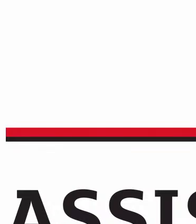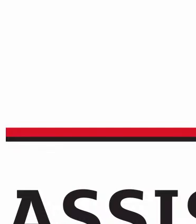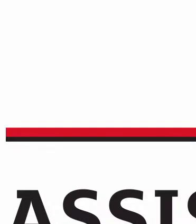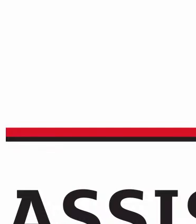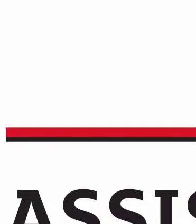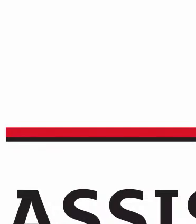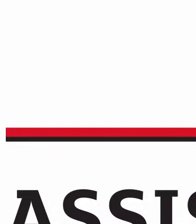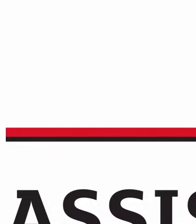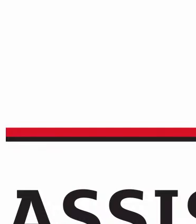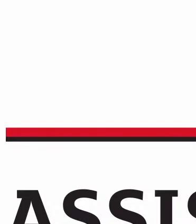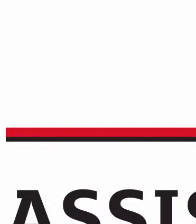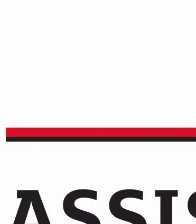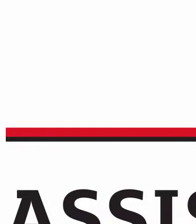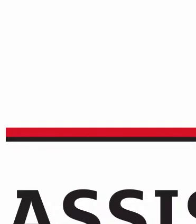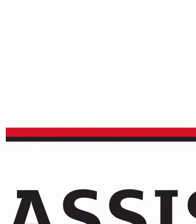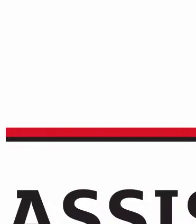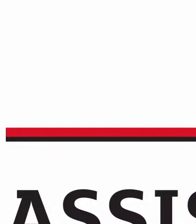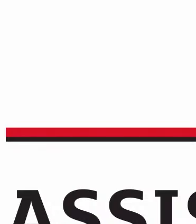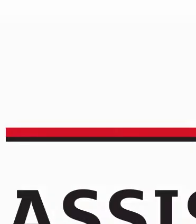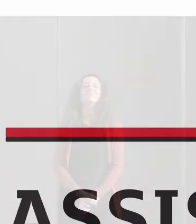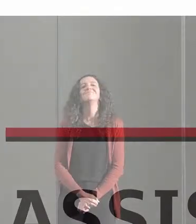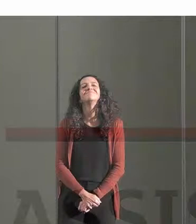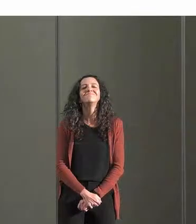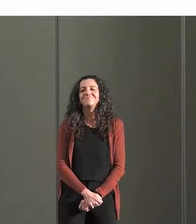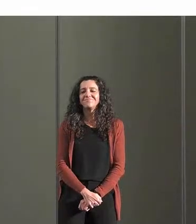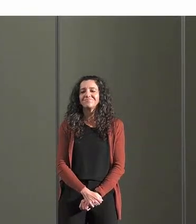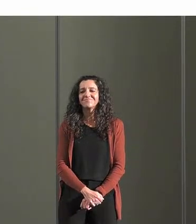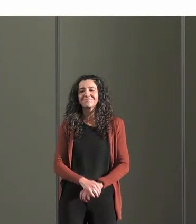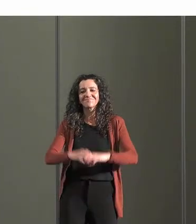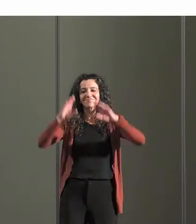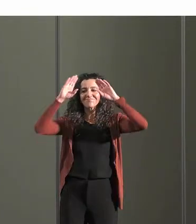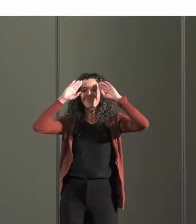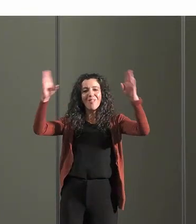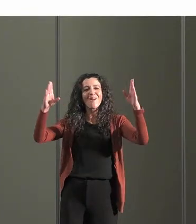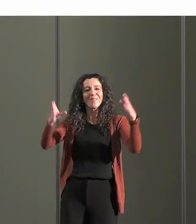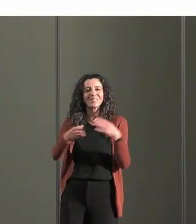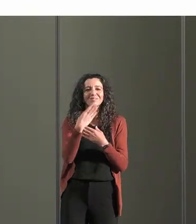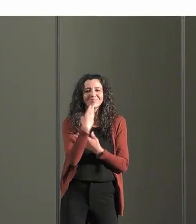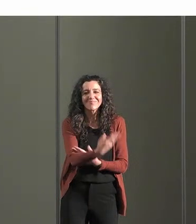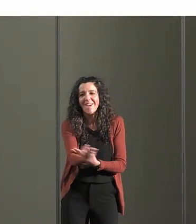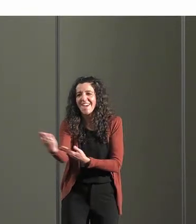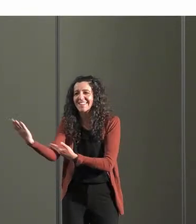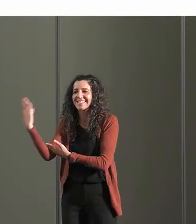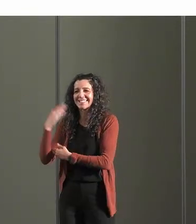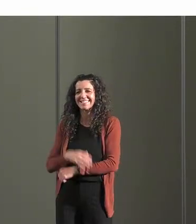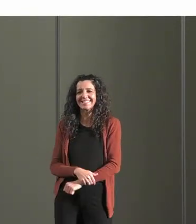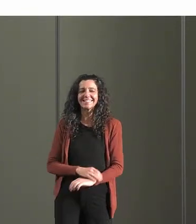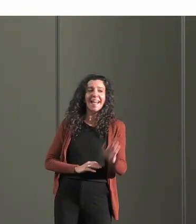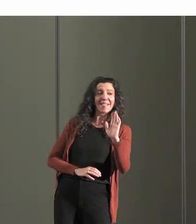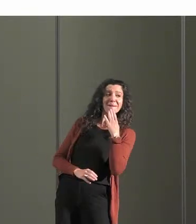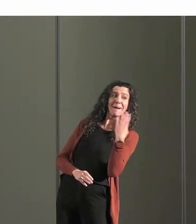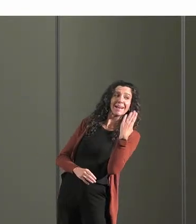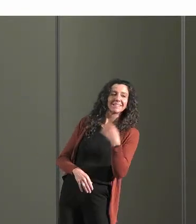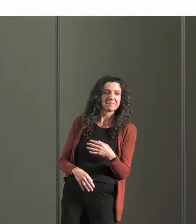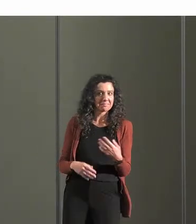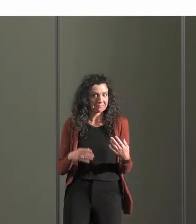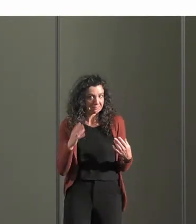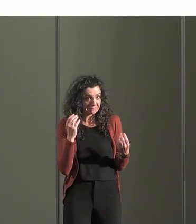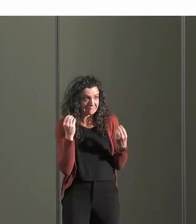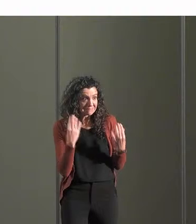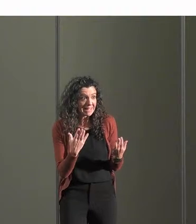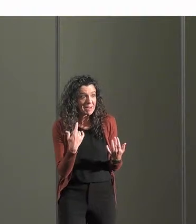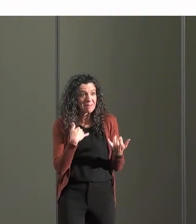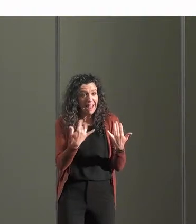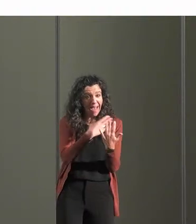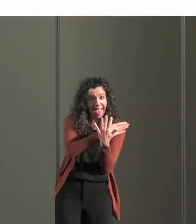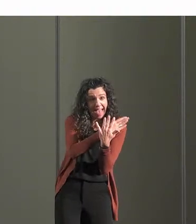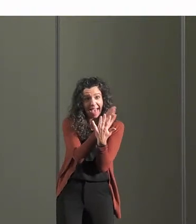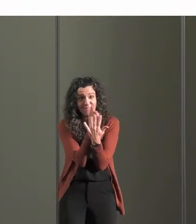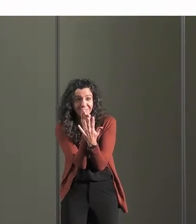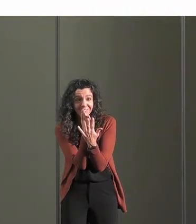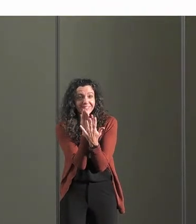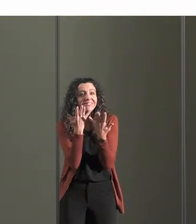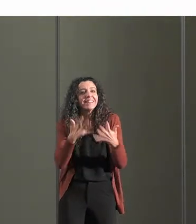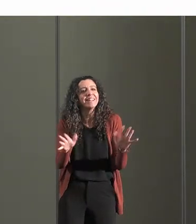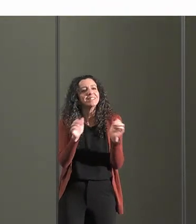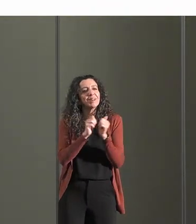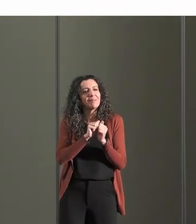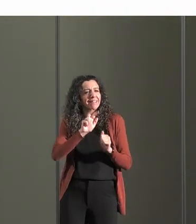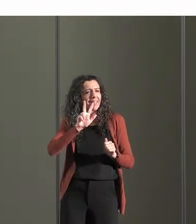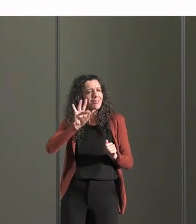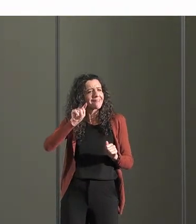Tight ≫ Good morning. We are